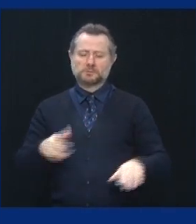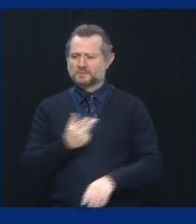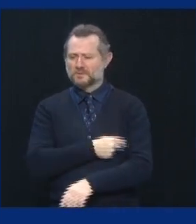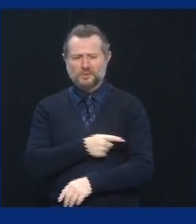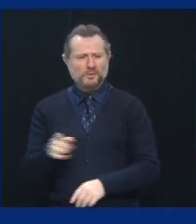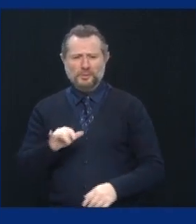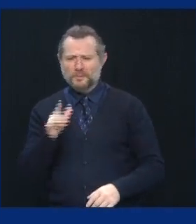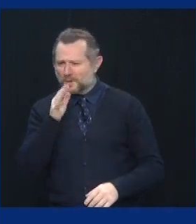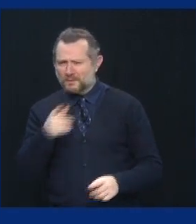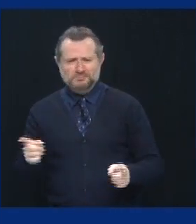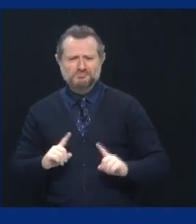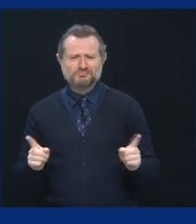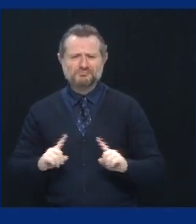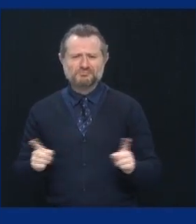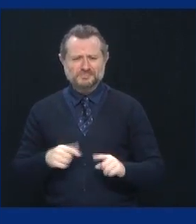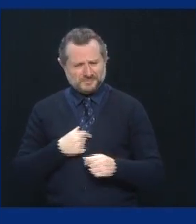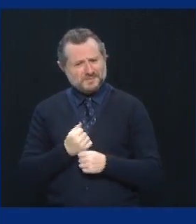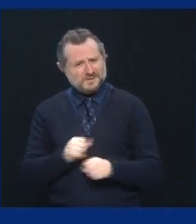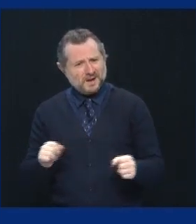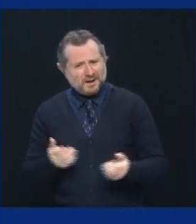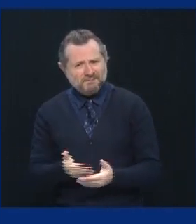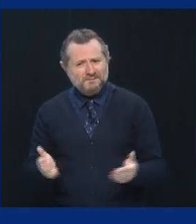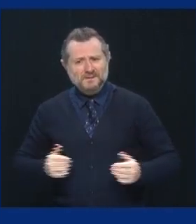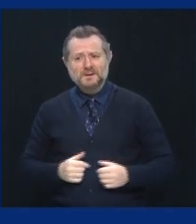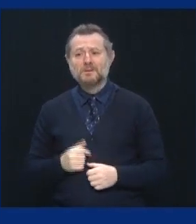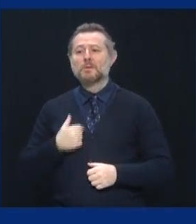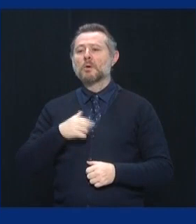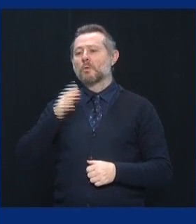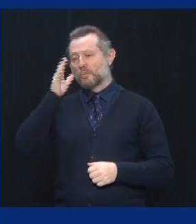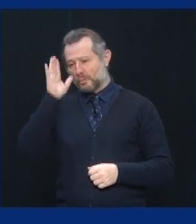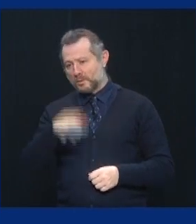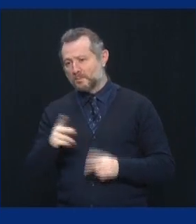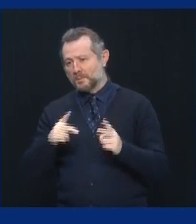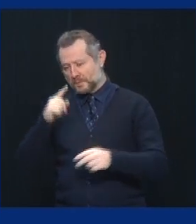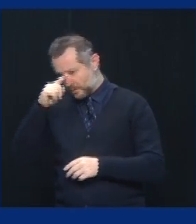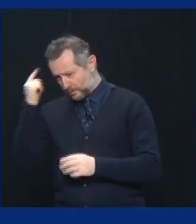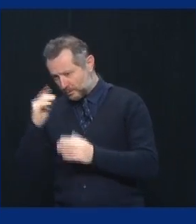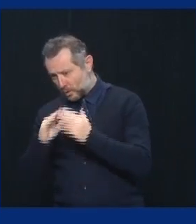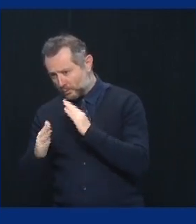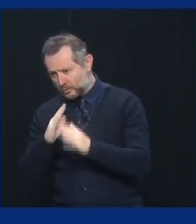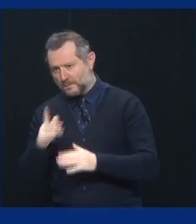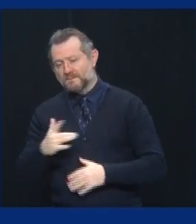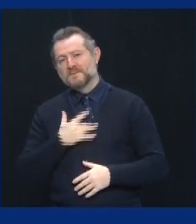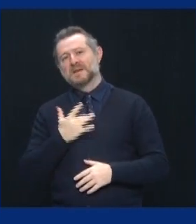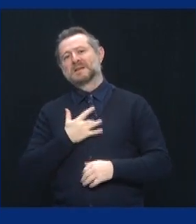WOULD NOT LET TAKE THE VACCINE IT IS SAFE.